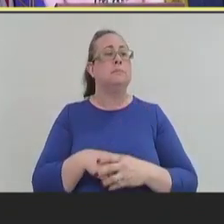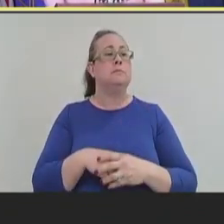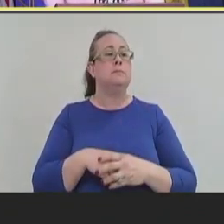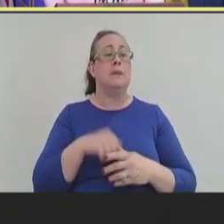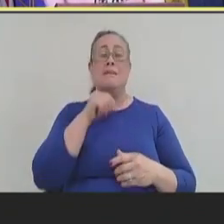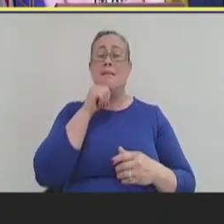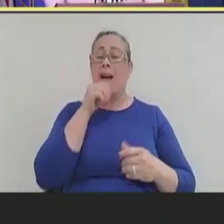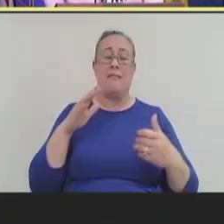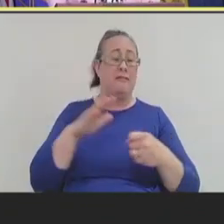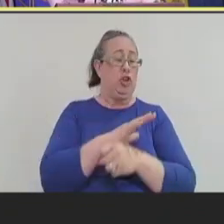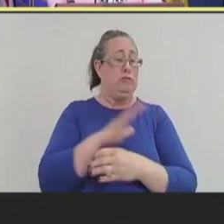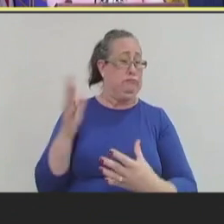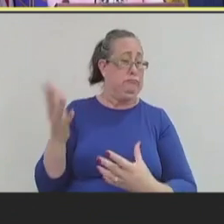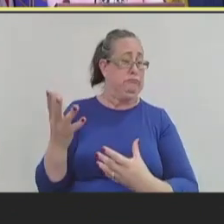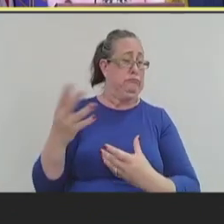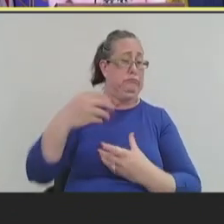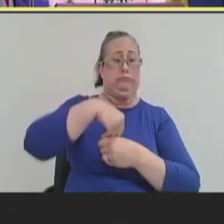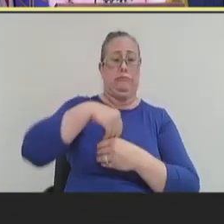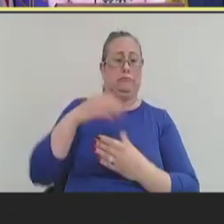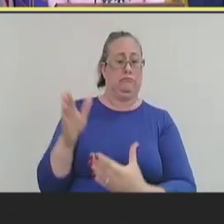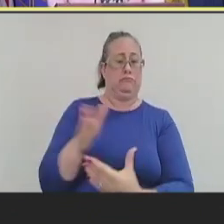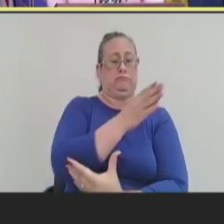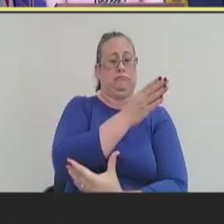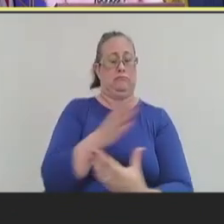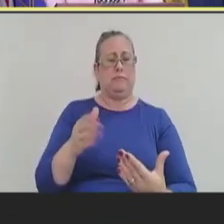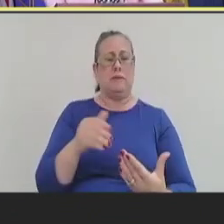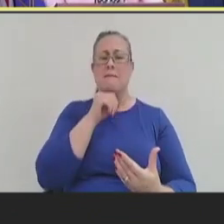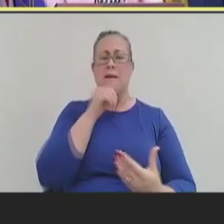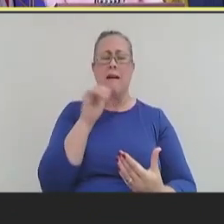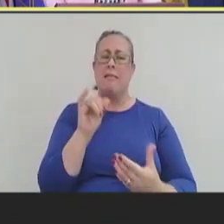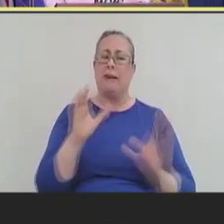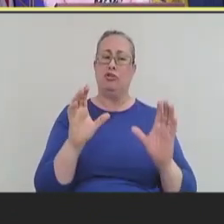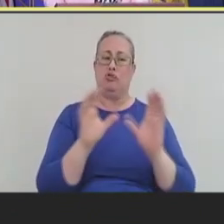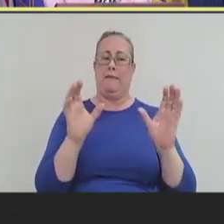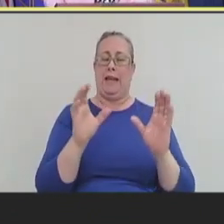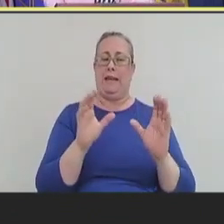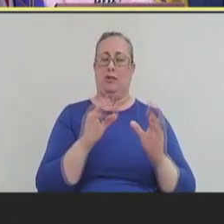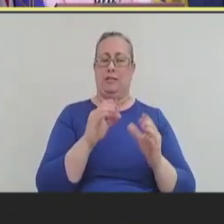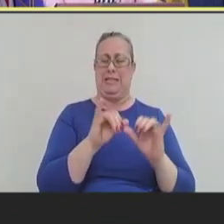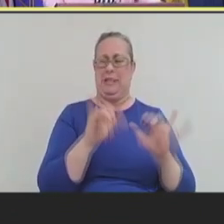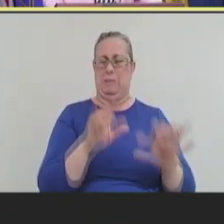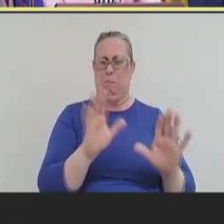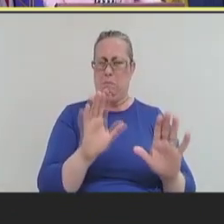and that it's a certification type system. But there are certain programmatic areas where we